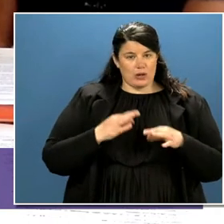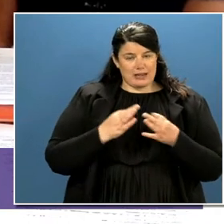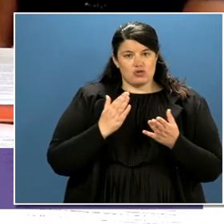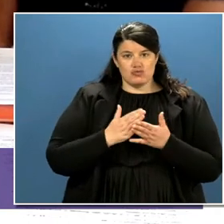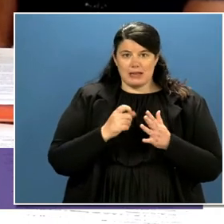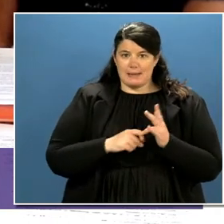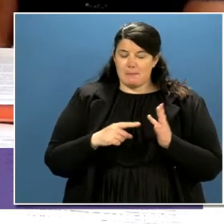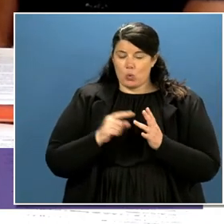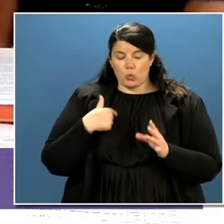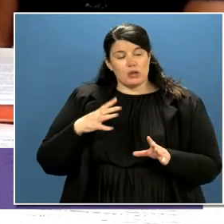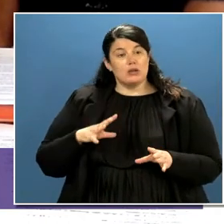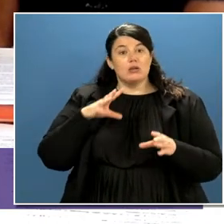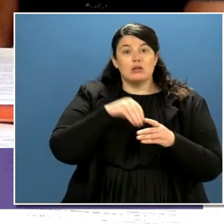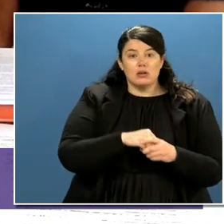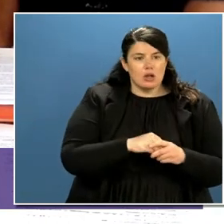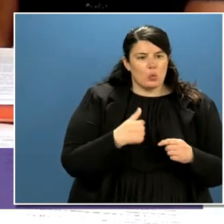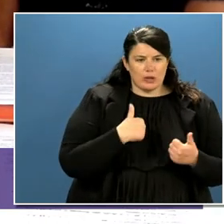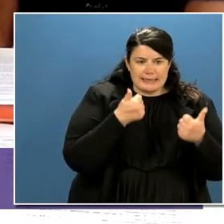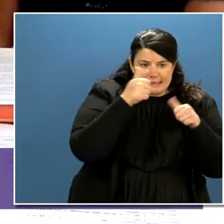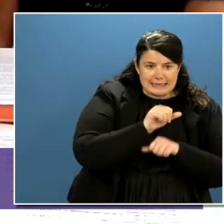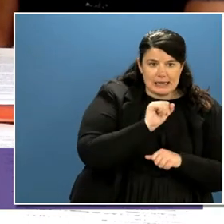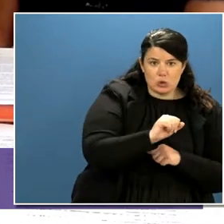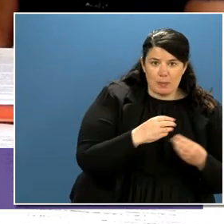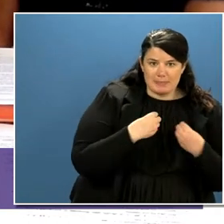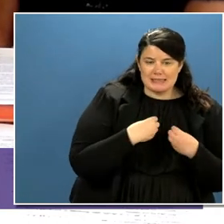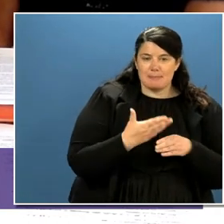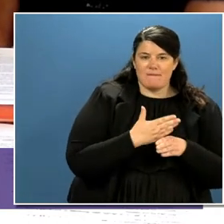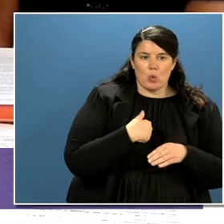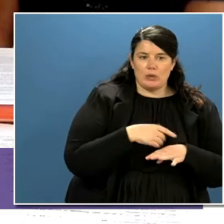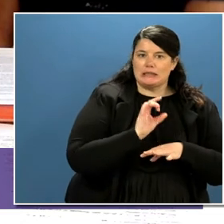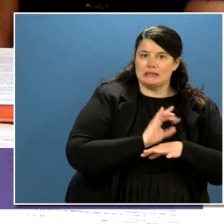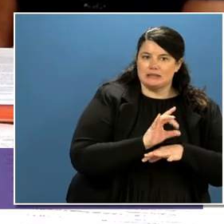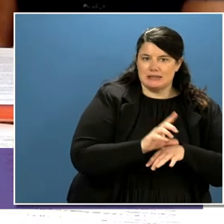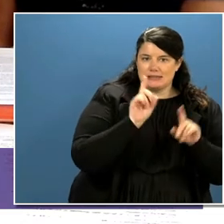the business before telling them what to do when it comes to disability and inclusion.